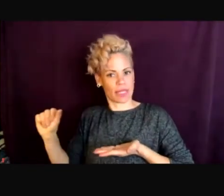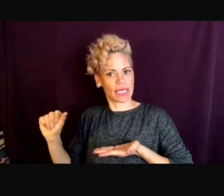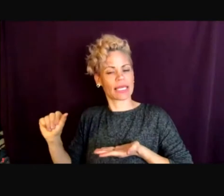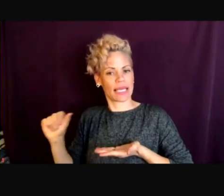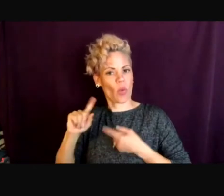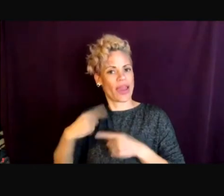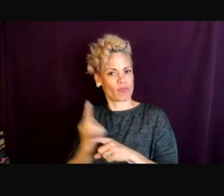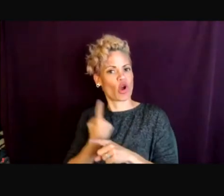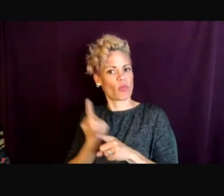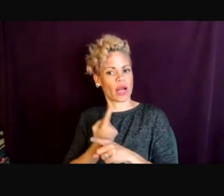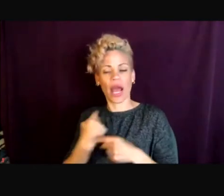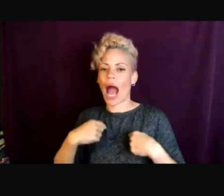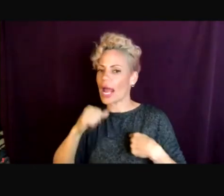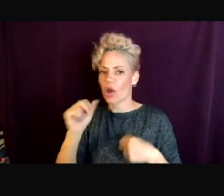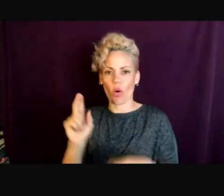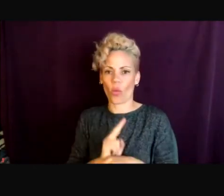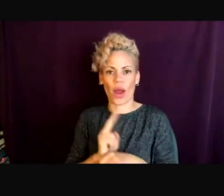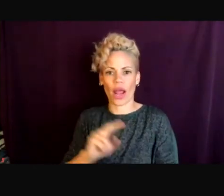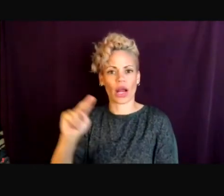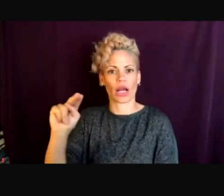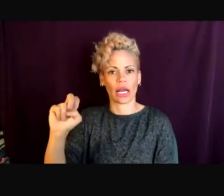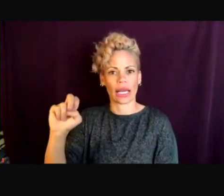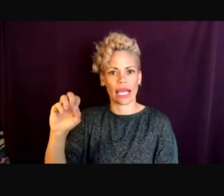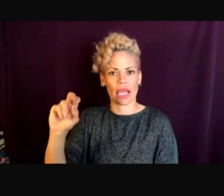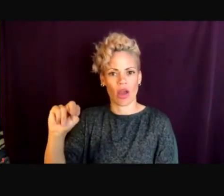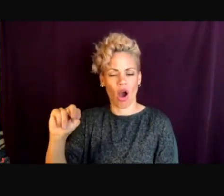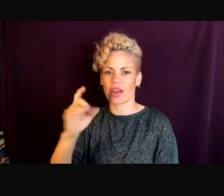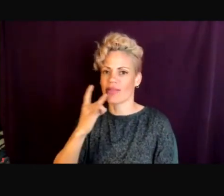I don't wear a neon light that says, I have a disability.